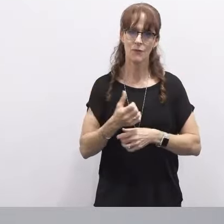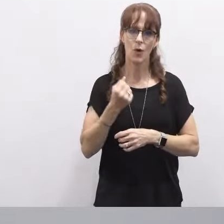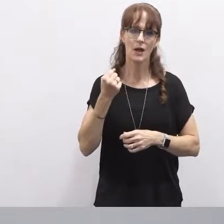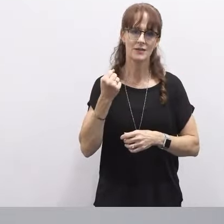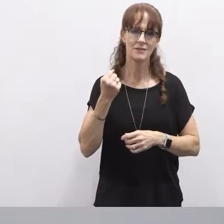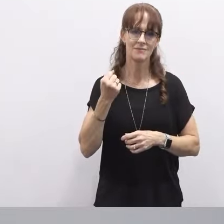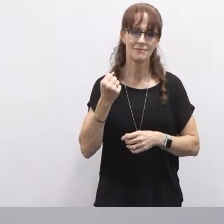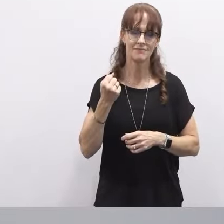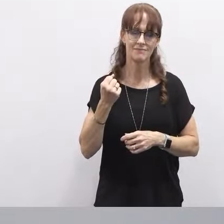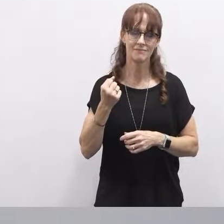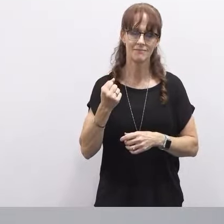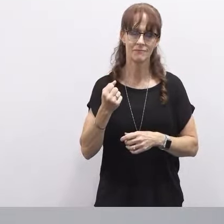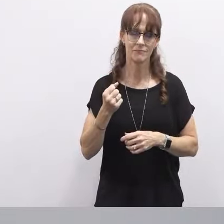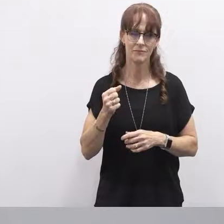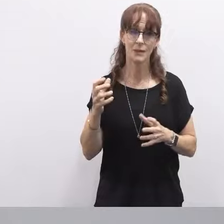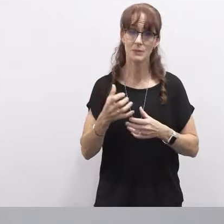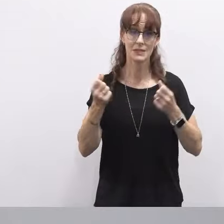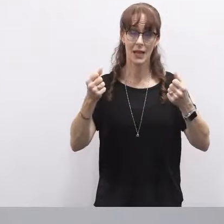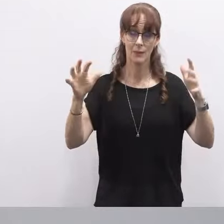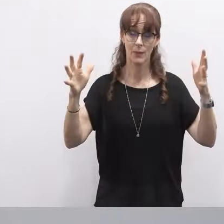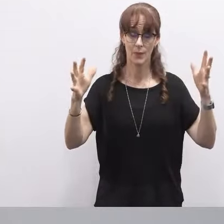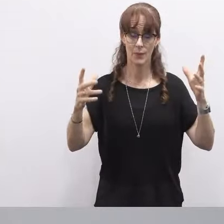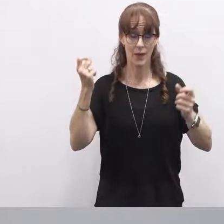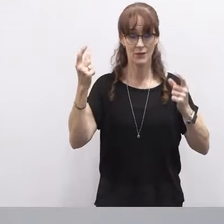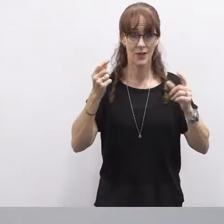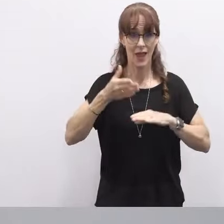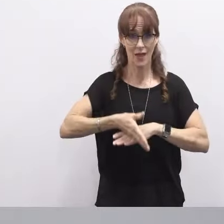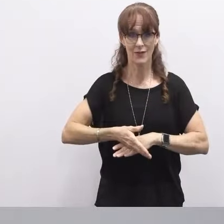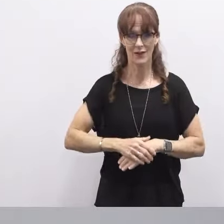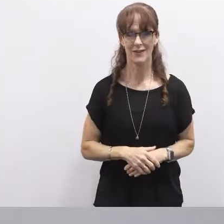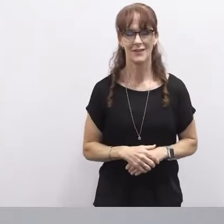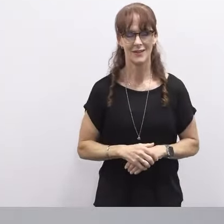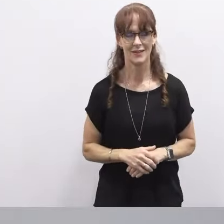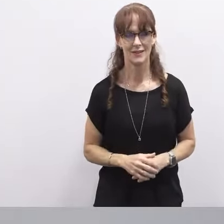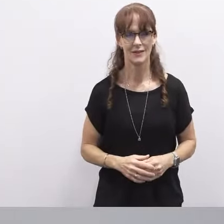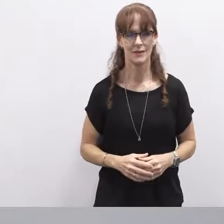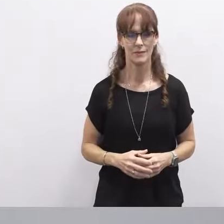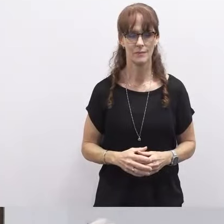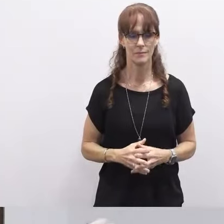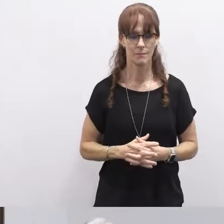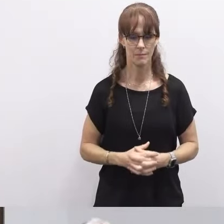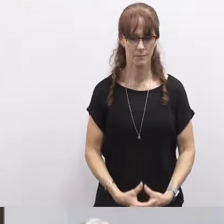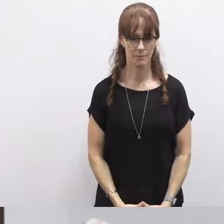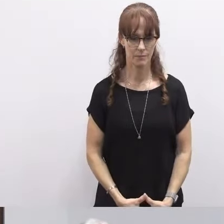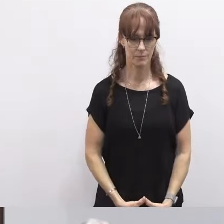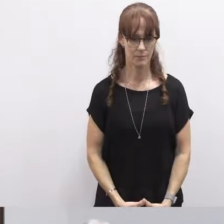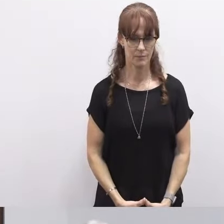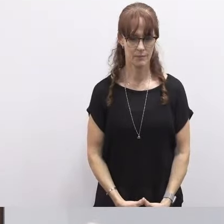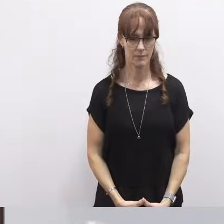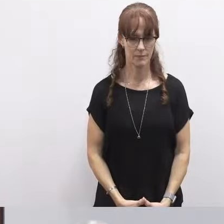And there was quite a celebration, I understand afterwards. Did you wanna add something, Dr. Miranda?